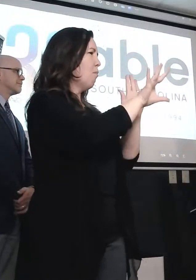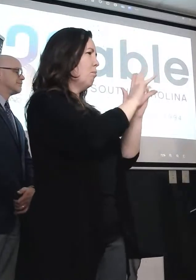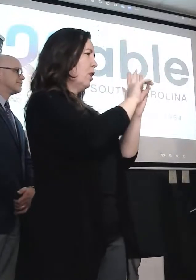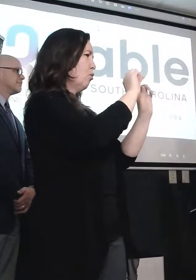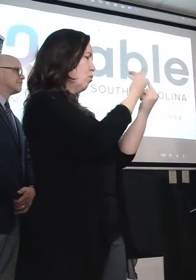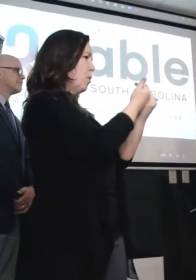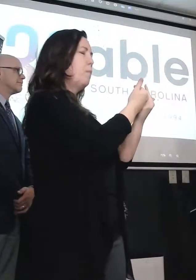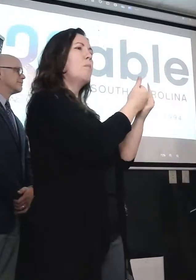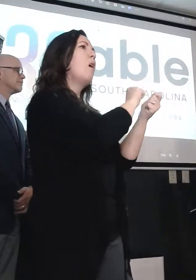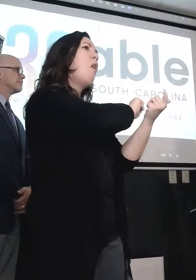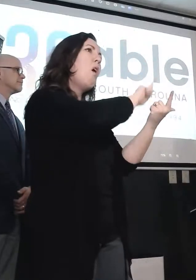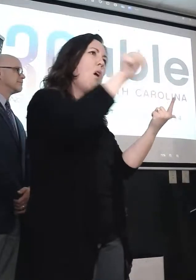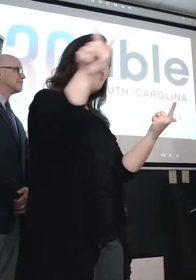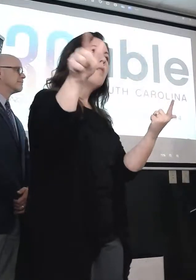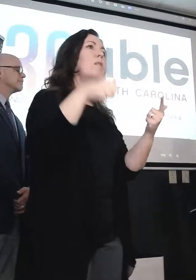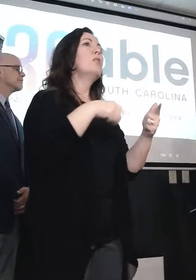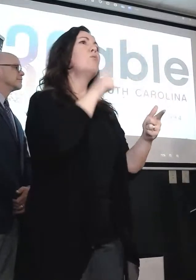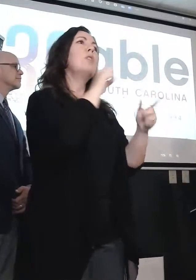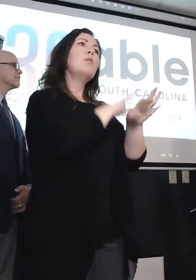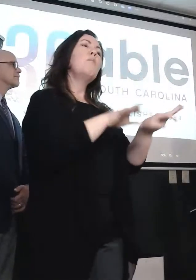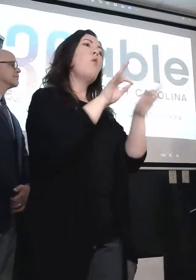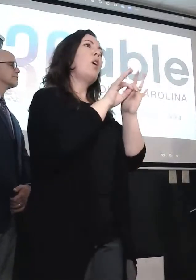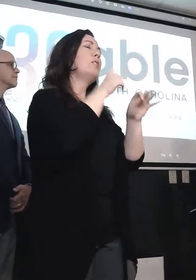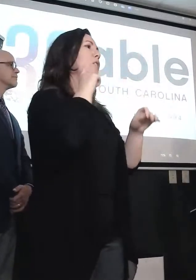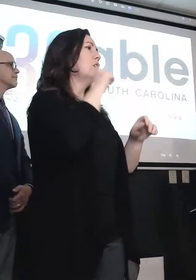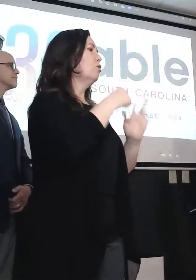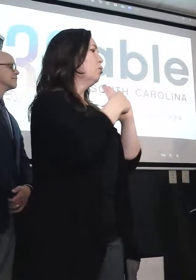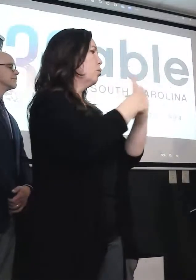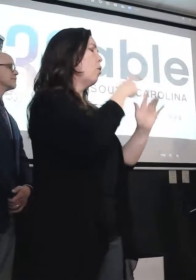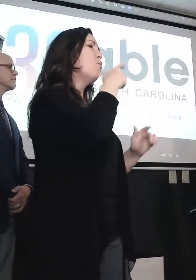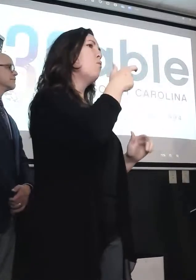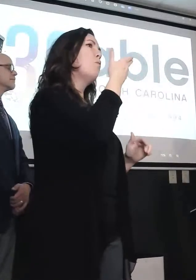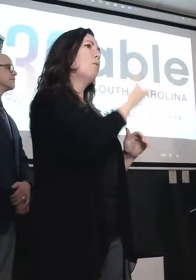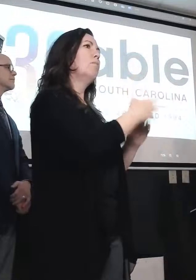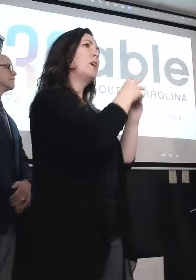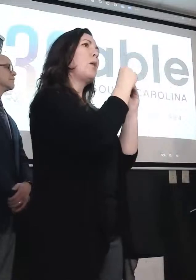what's so important because this is a reflection of who Columbia South Carolina is in my opinion.